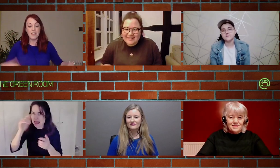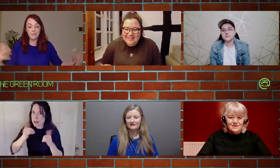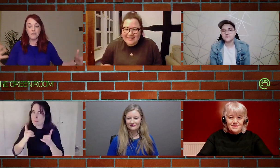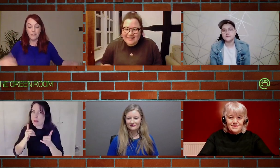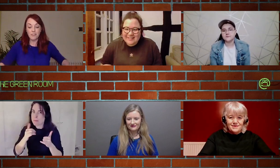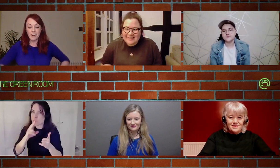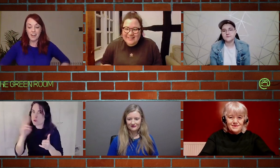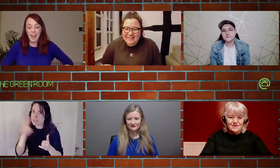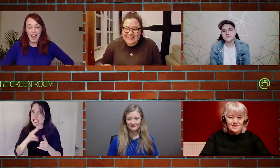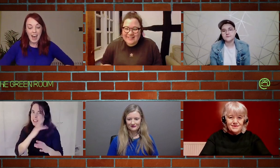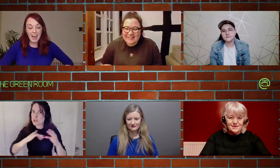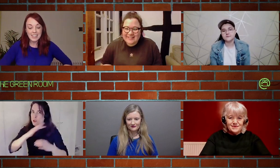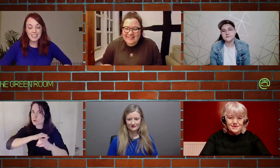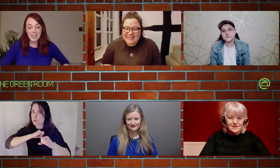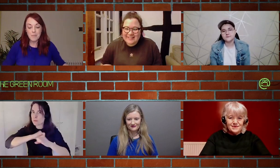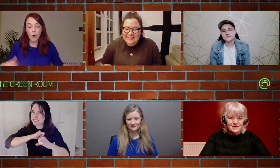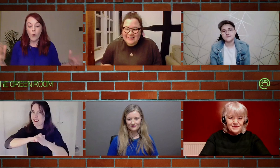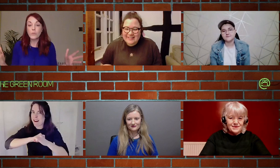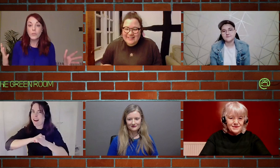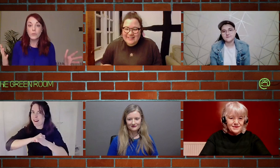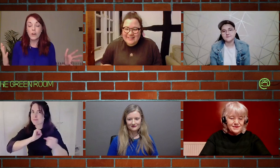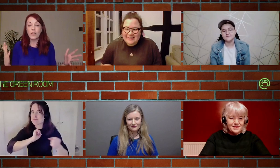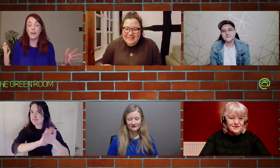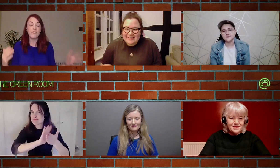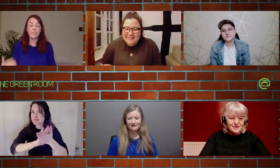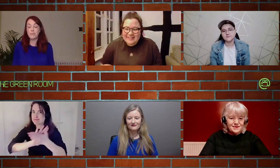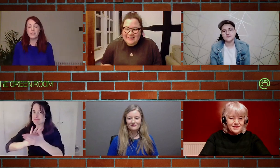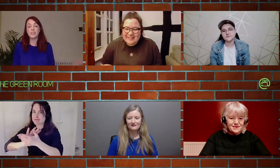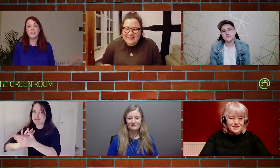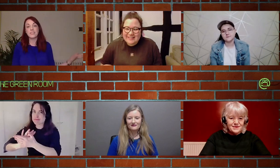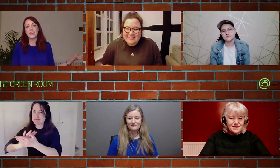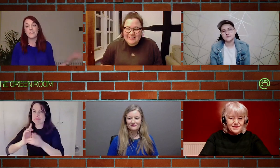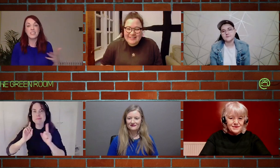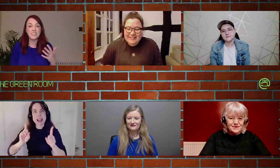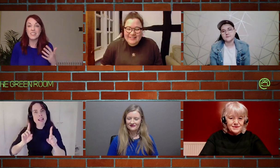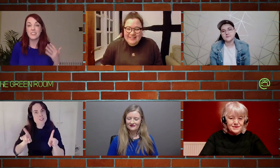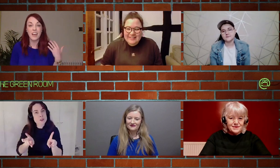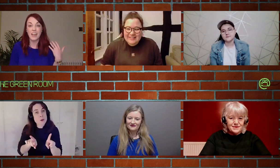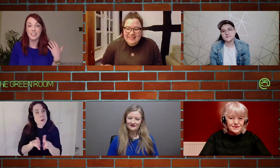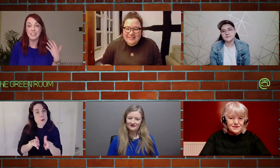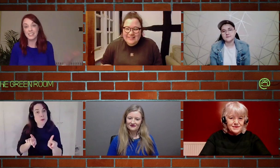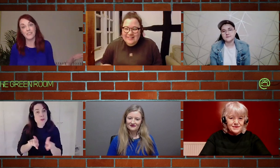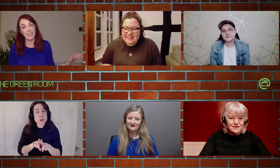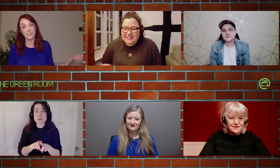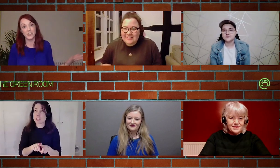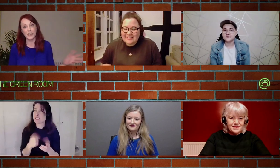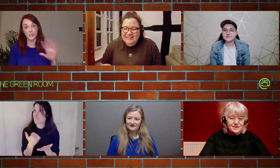if you follow her. And also a fabulous facilitator and director. I just